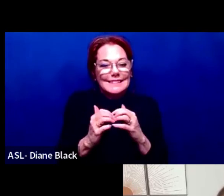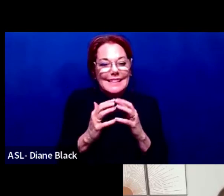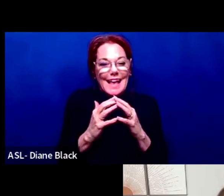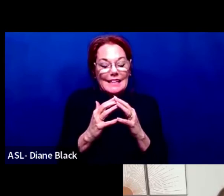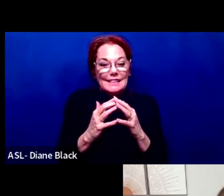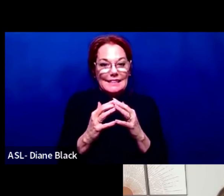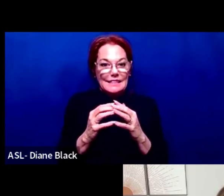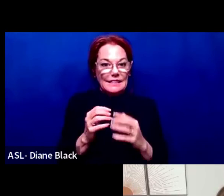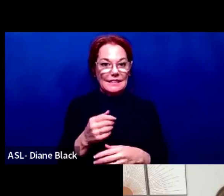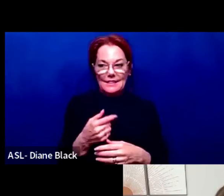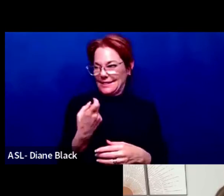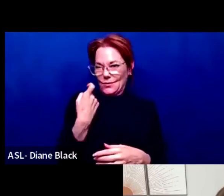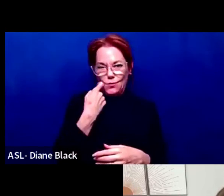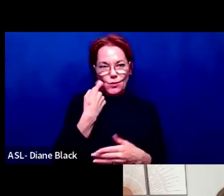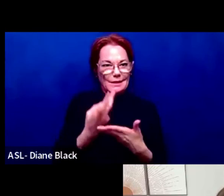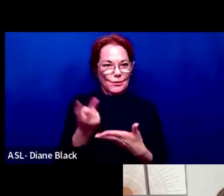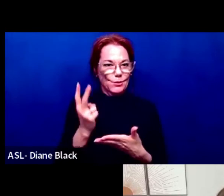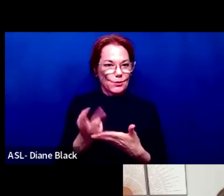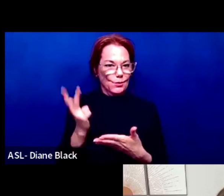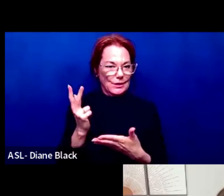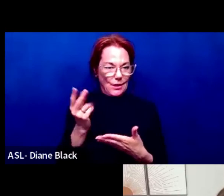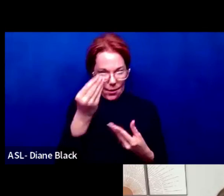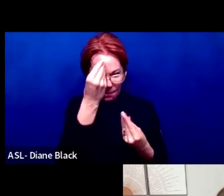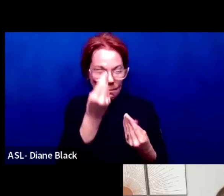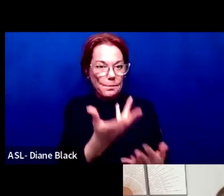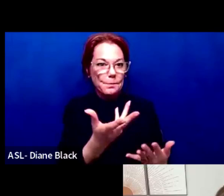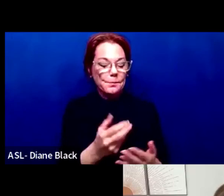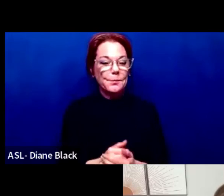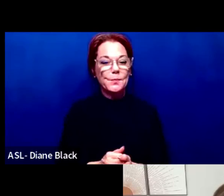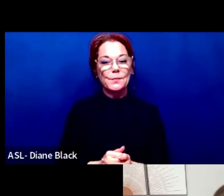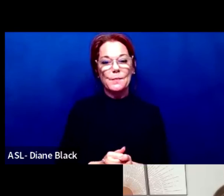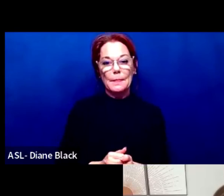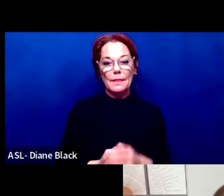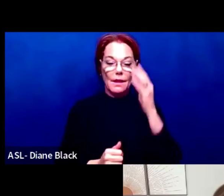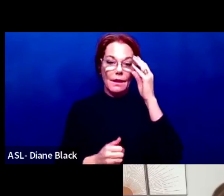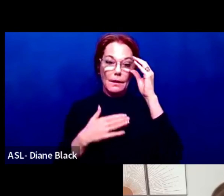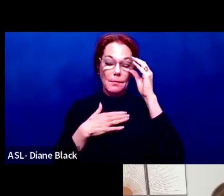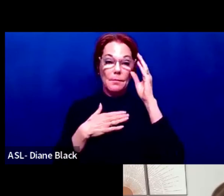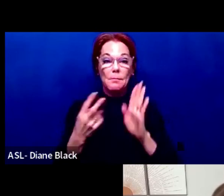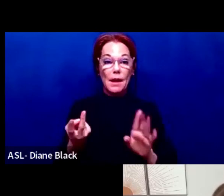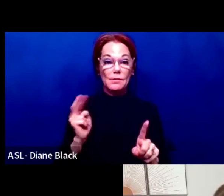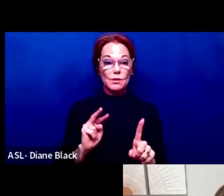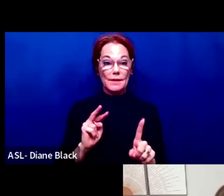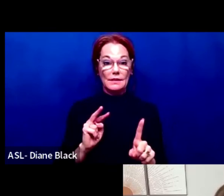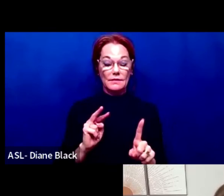just a couple of weeks ago. But from my perspective, and what I've seen so far, it seems like